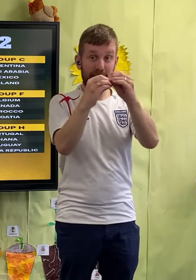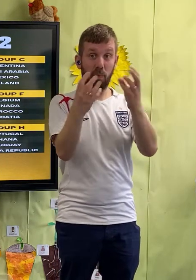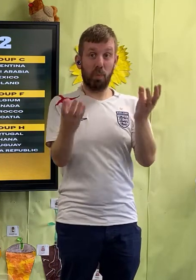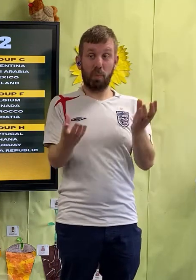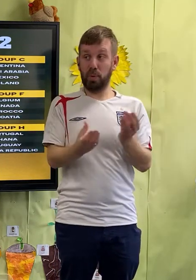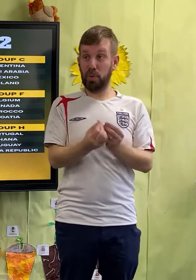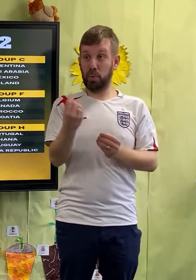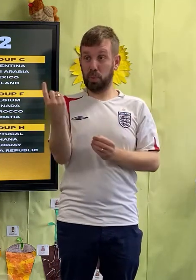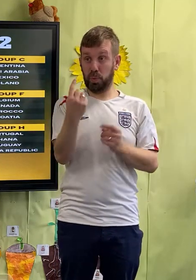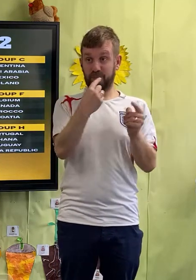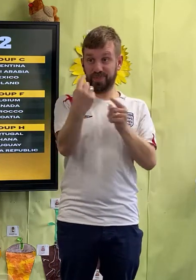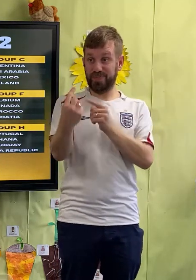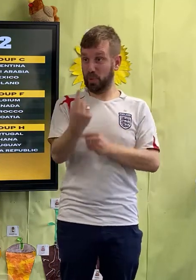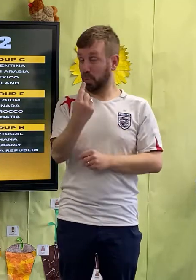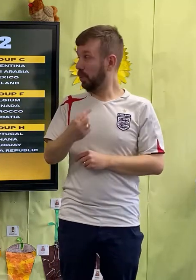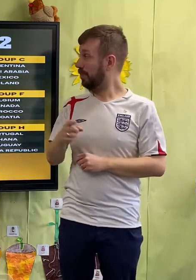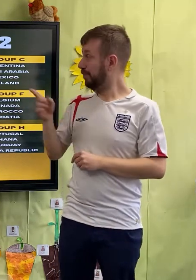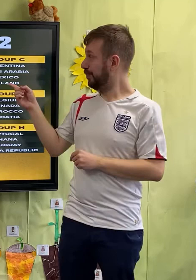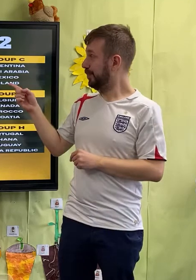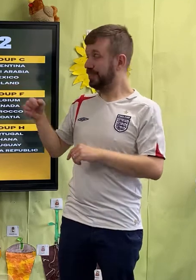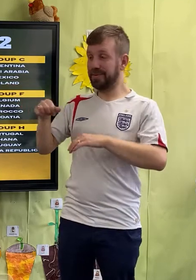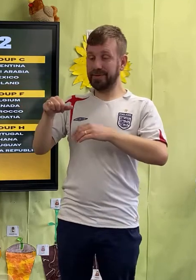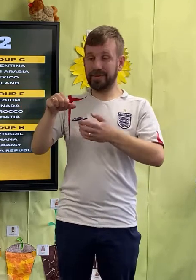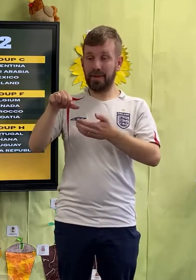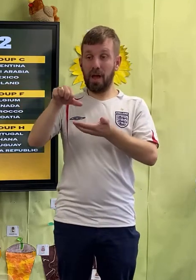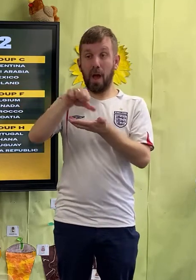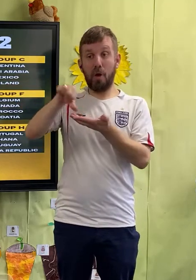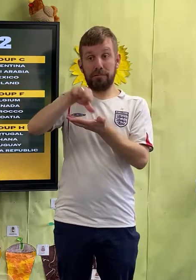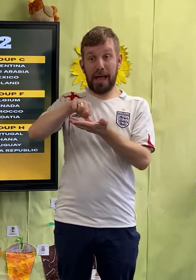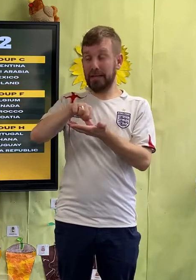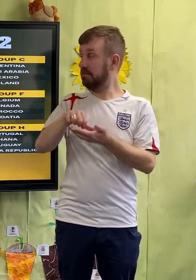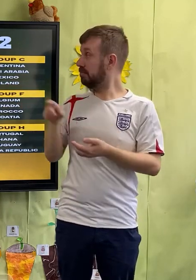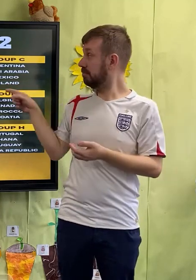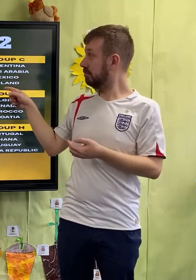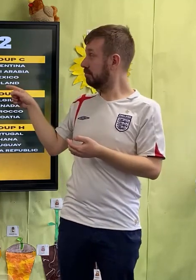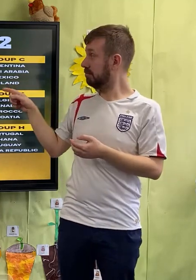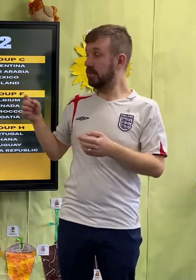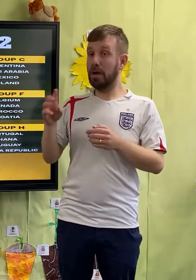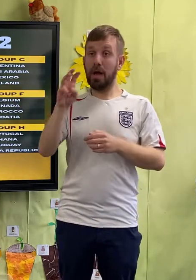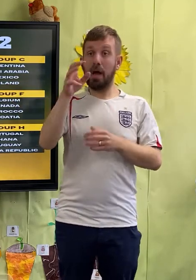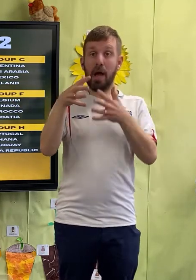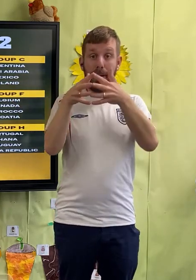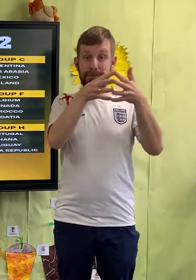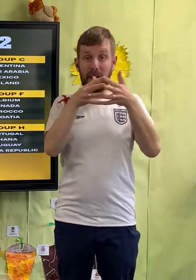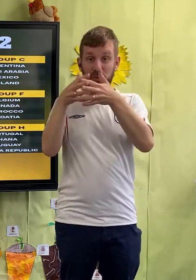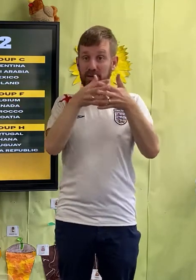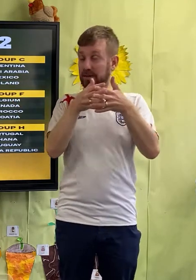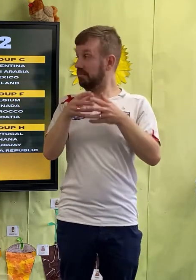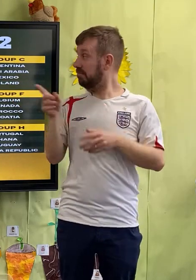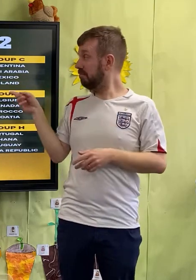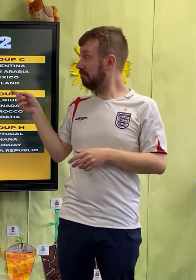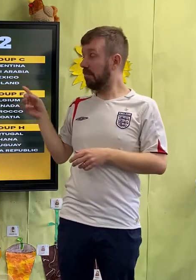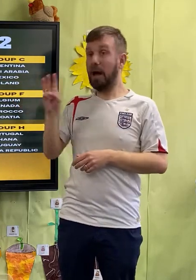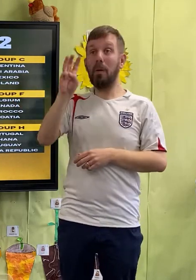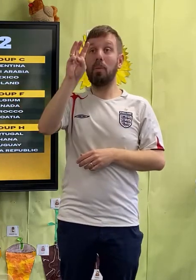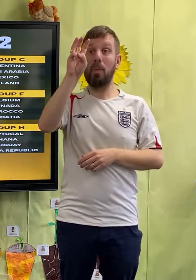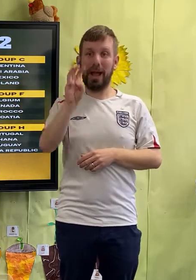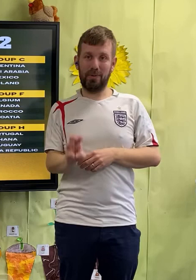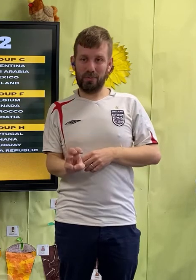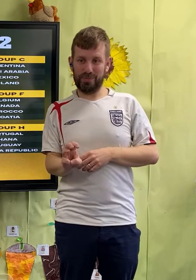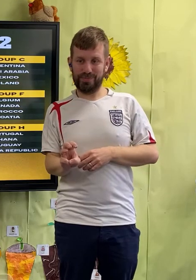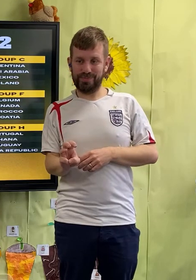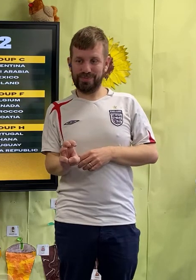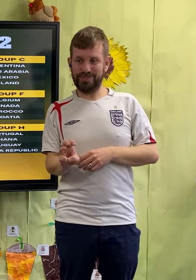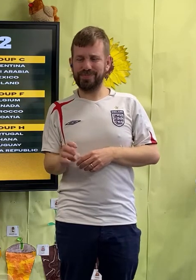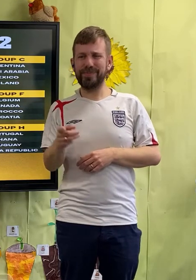and we're in Group B. Who are we going to be up against? Iran the USA and Wales.